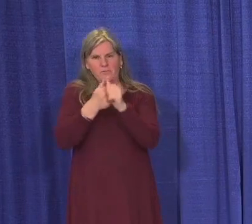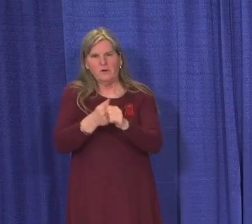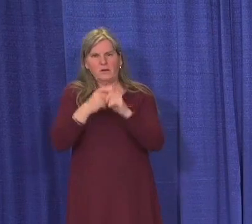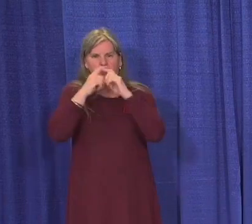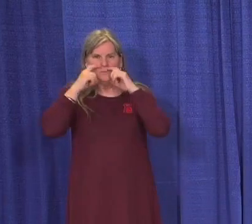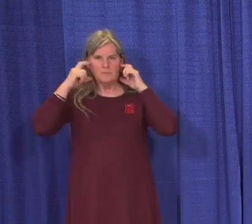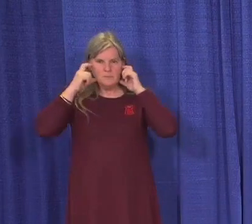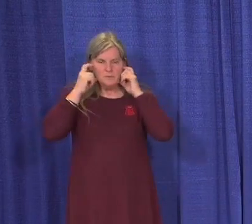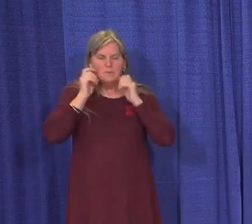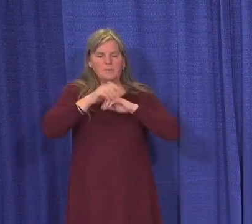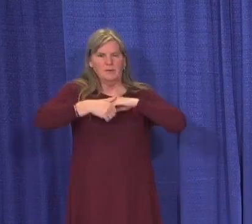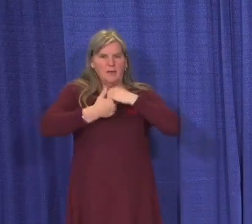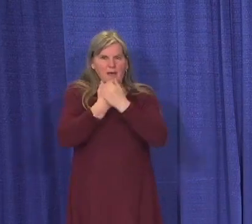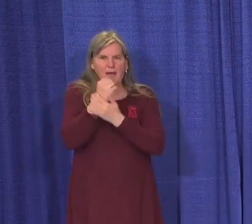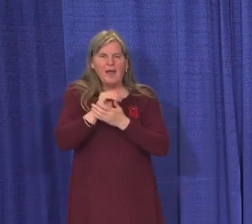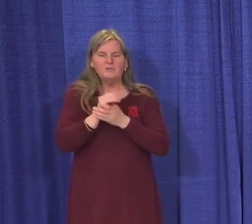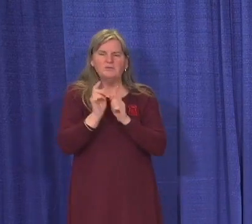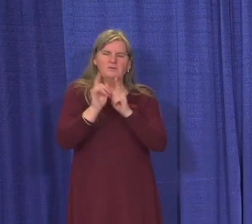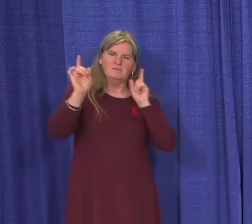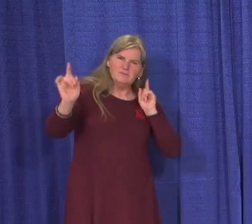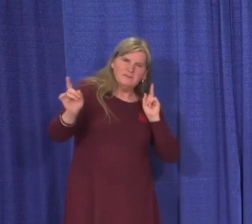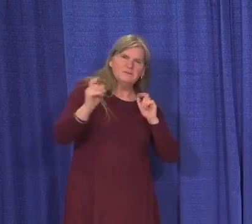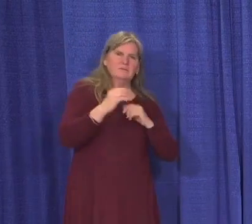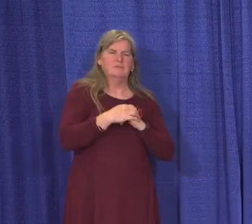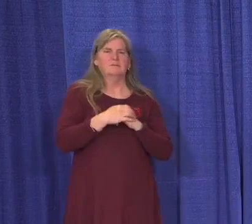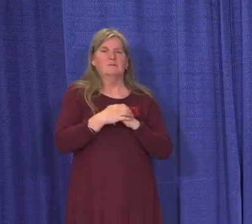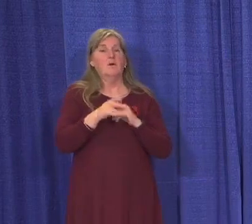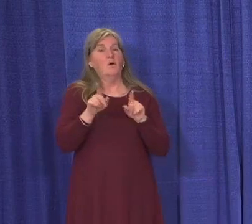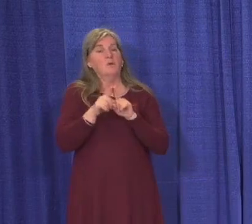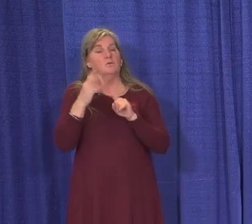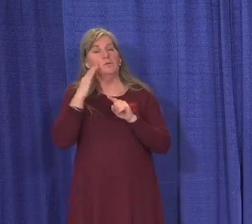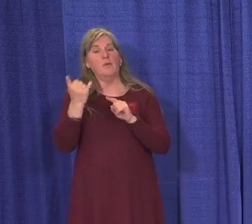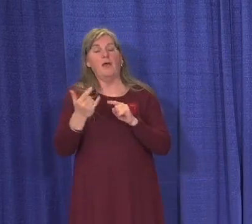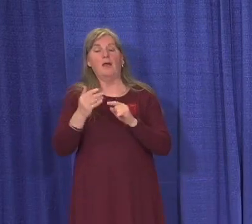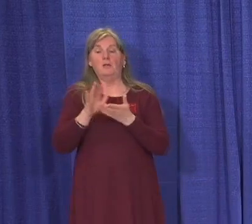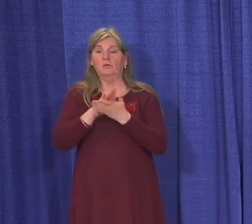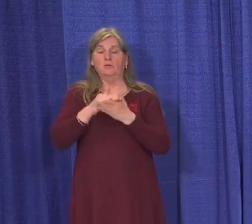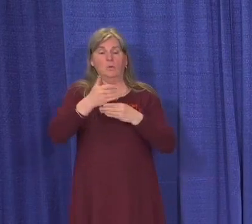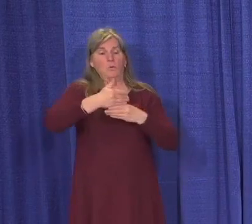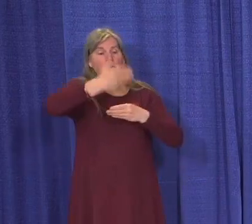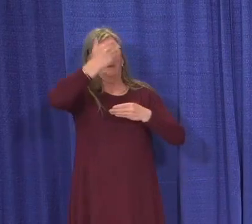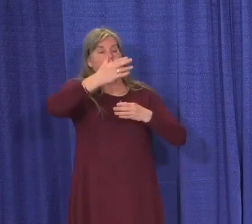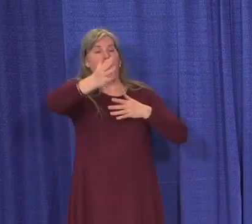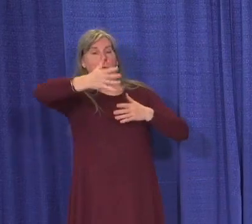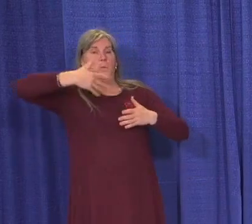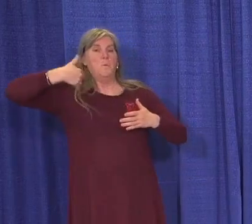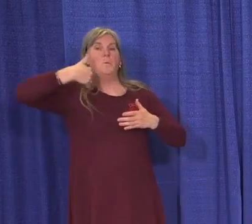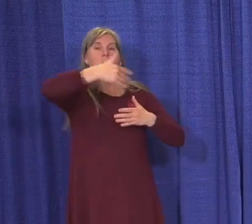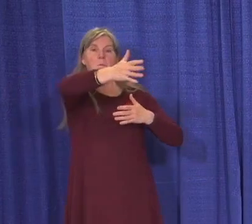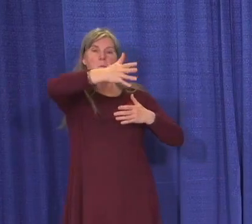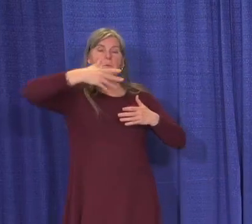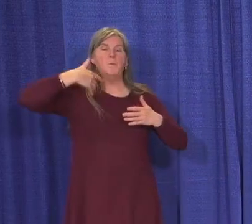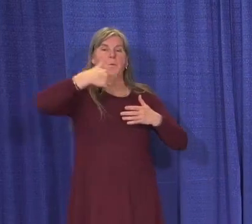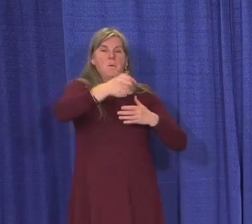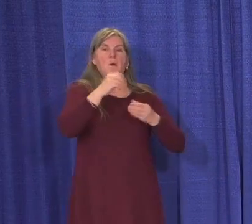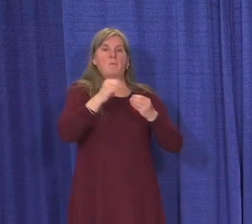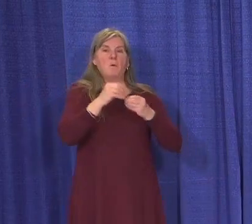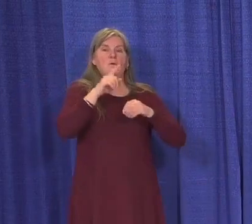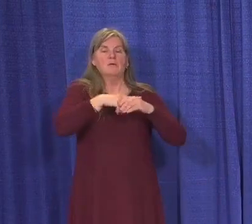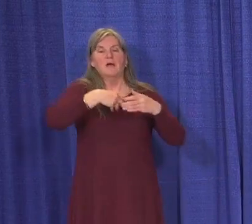To minimize the outbreak potential posed by any one case all school should be adhering to health and safety guidelines